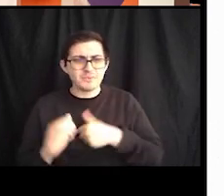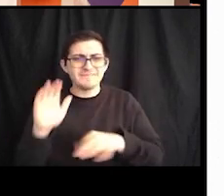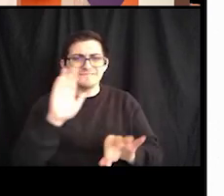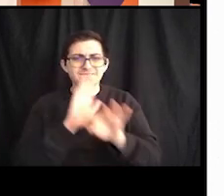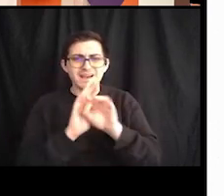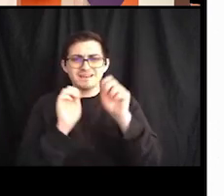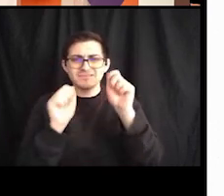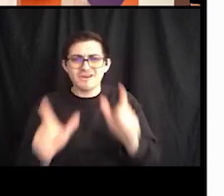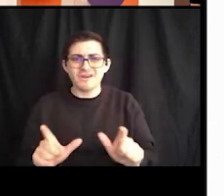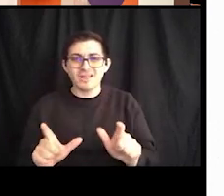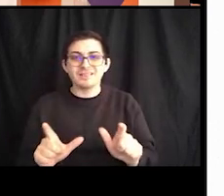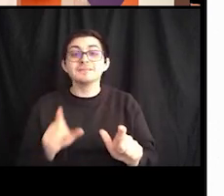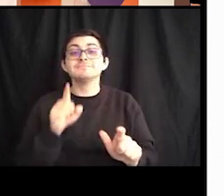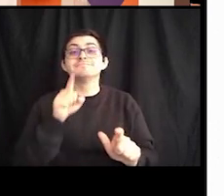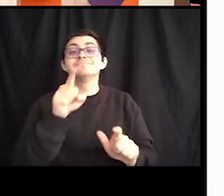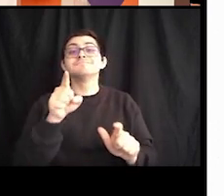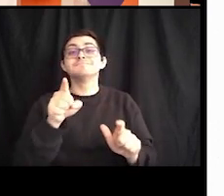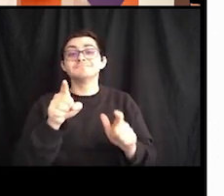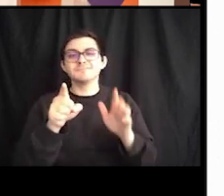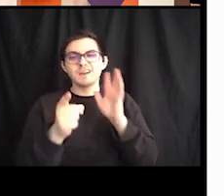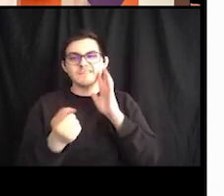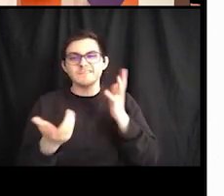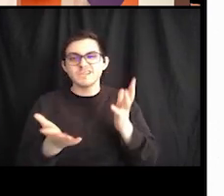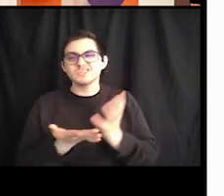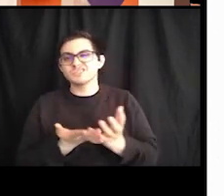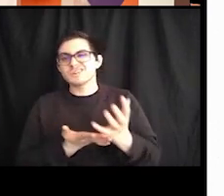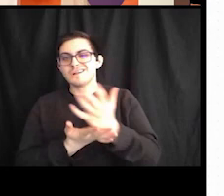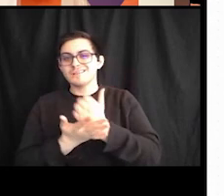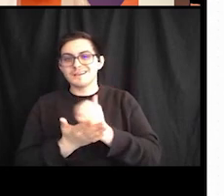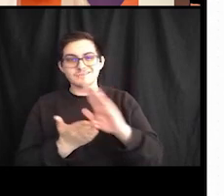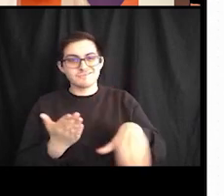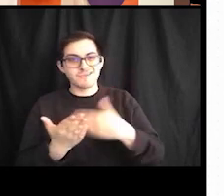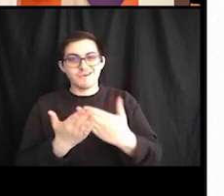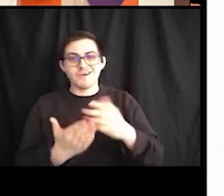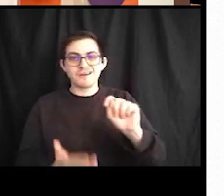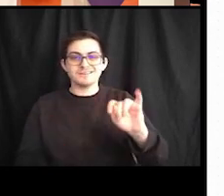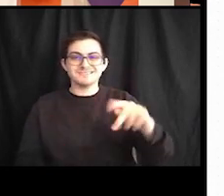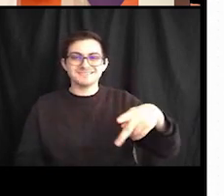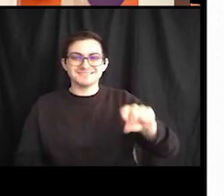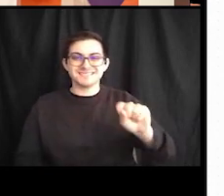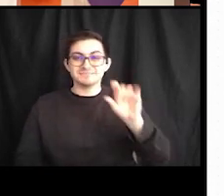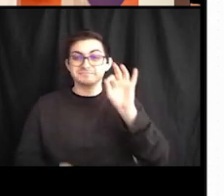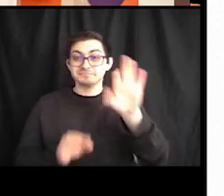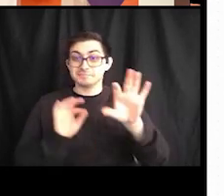and we're going to actually publish this to the community. And speaking of publishing, all of you can publish now to the community,